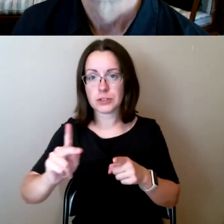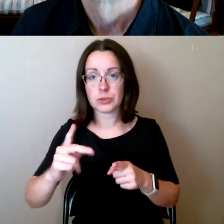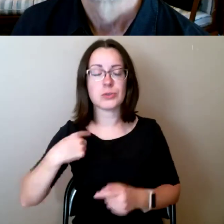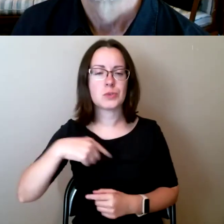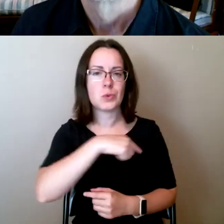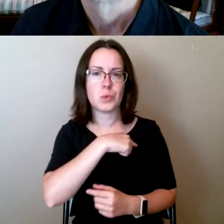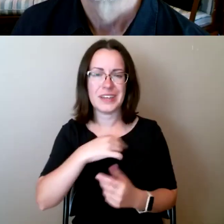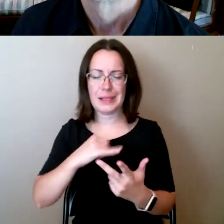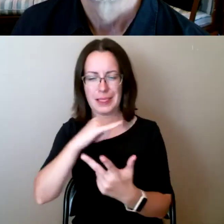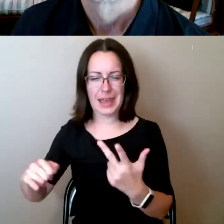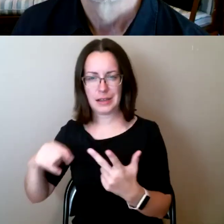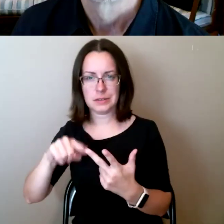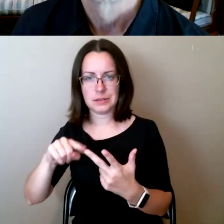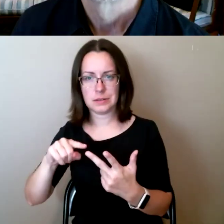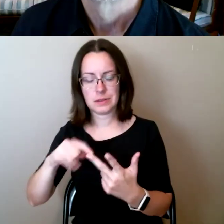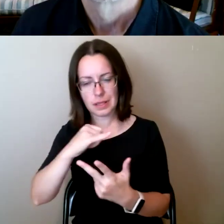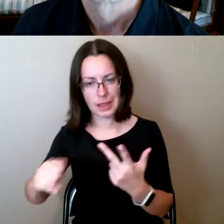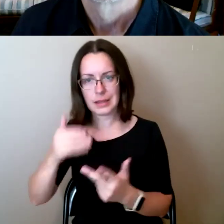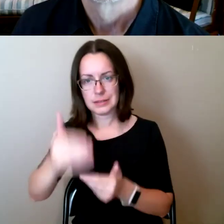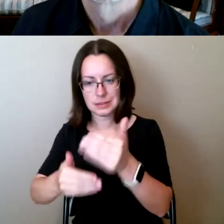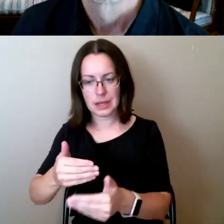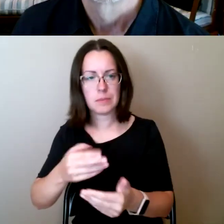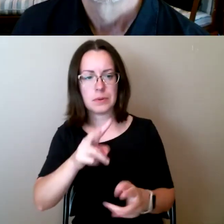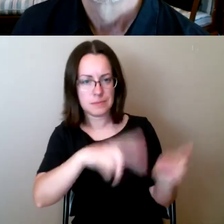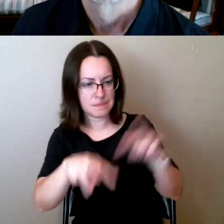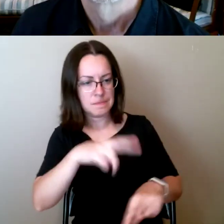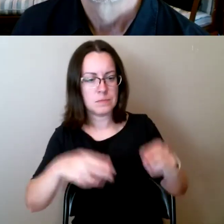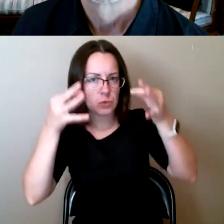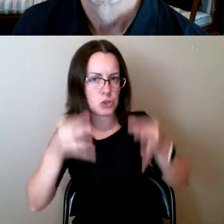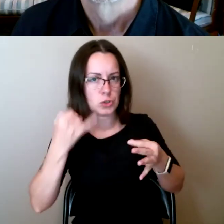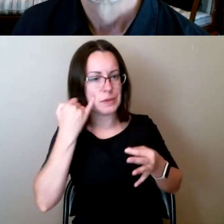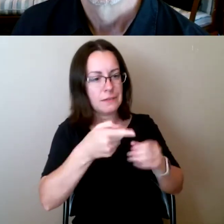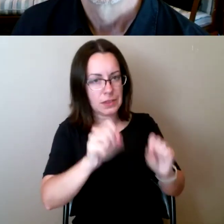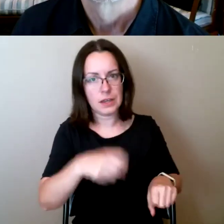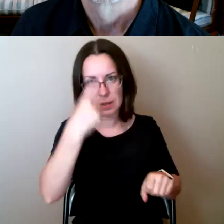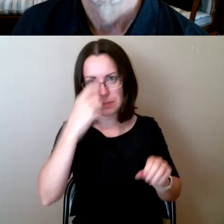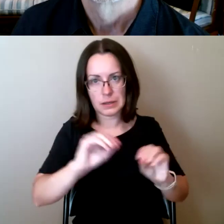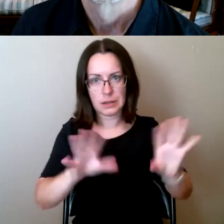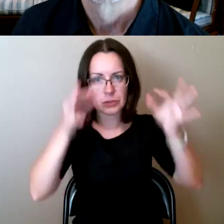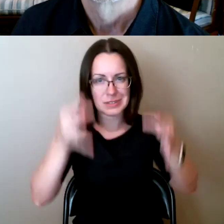as a last step to determine that capacity evaluation uh which basically we do for a